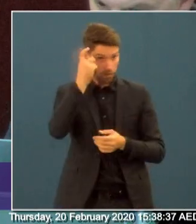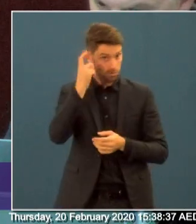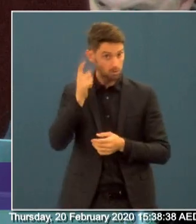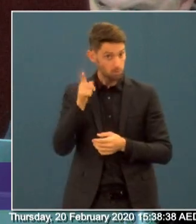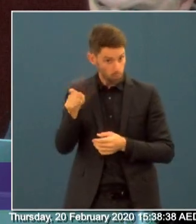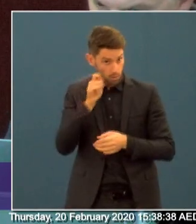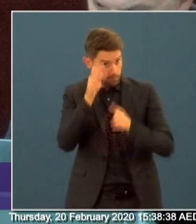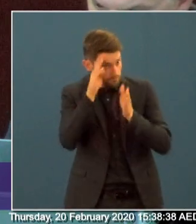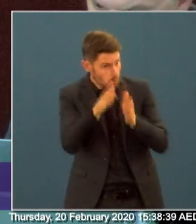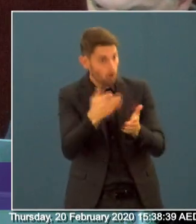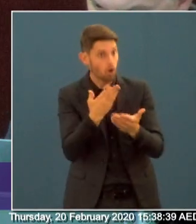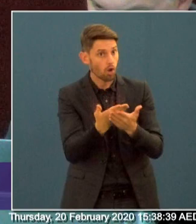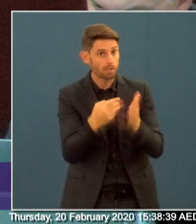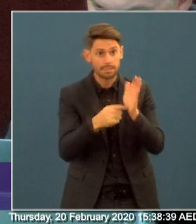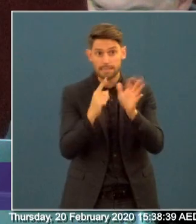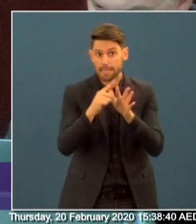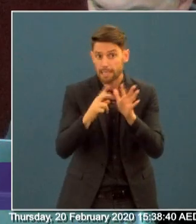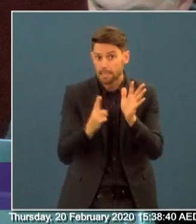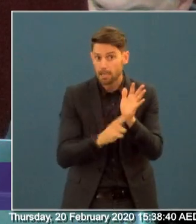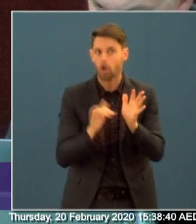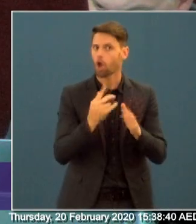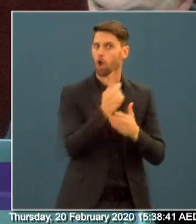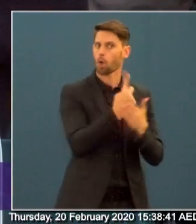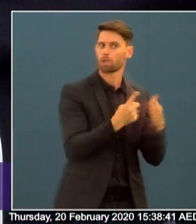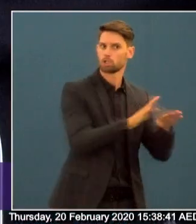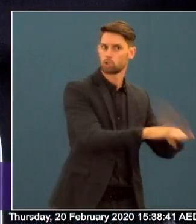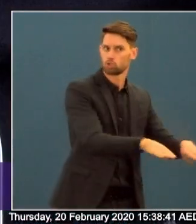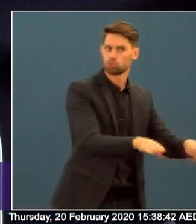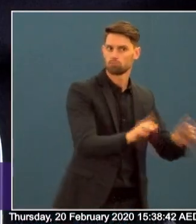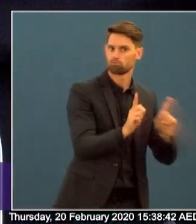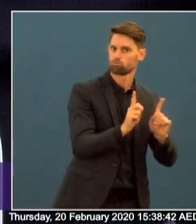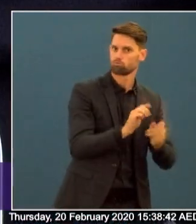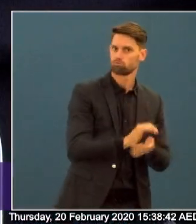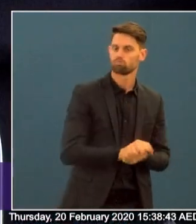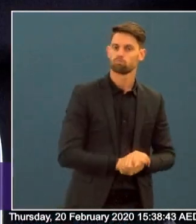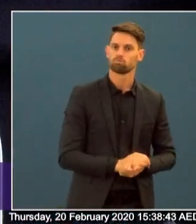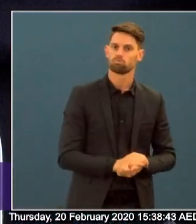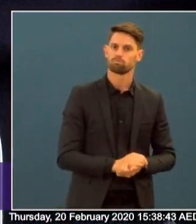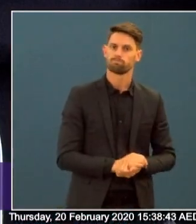or is that not part of the plan? As I've mentioned earlier,